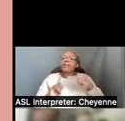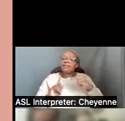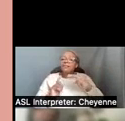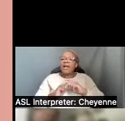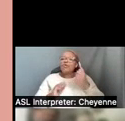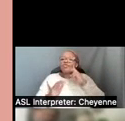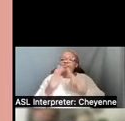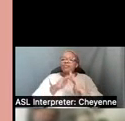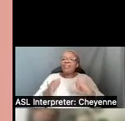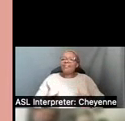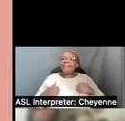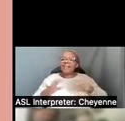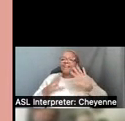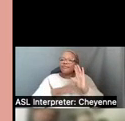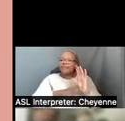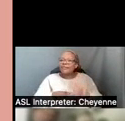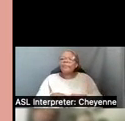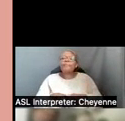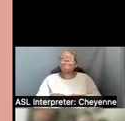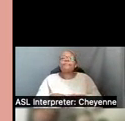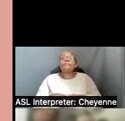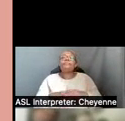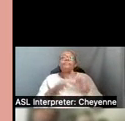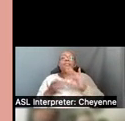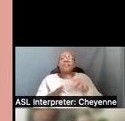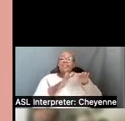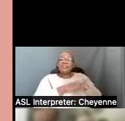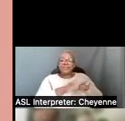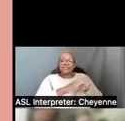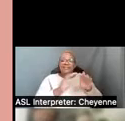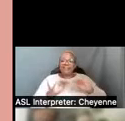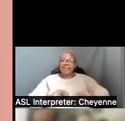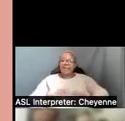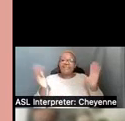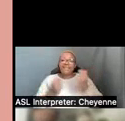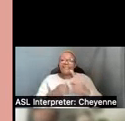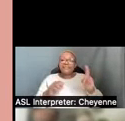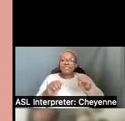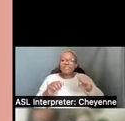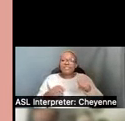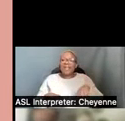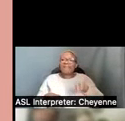And in terms of accessibility, obviously, everyone should have closed or open captions and we are